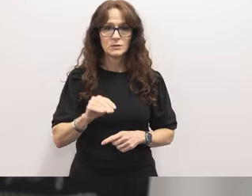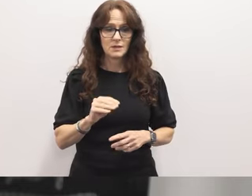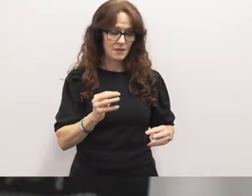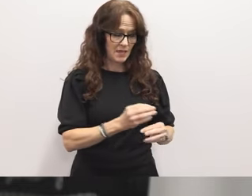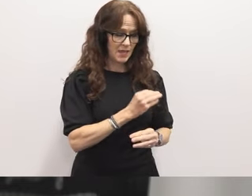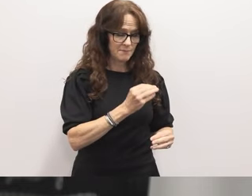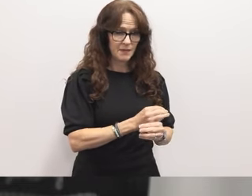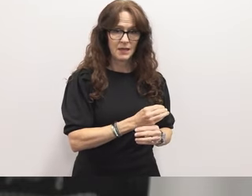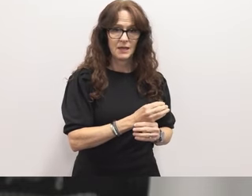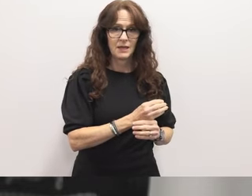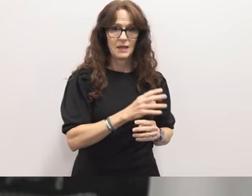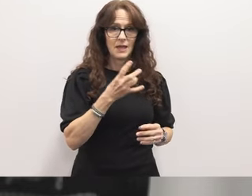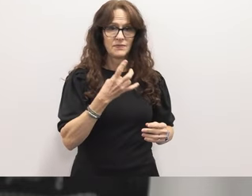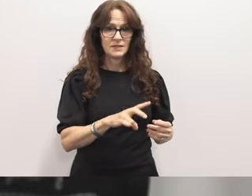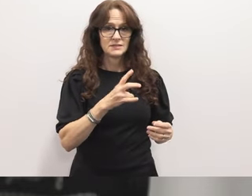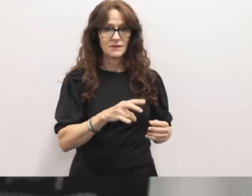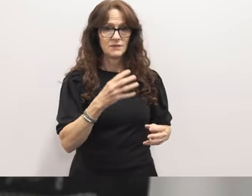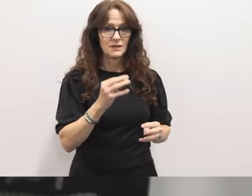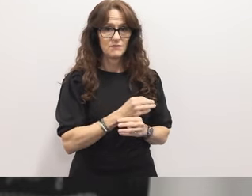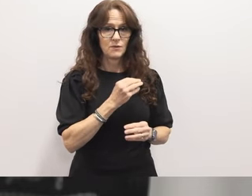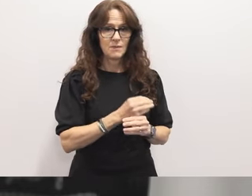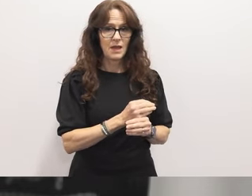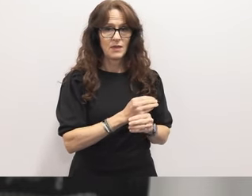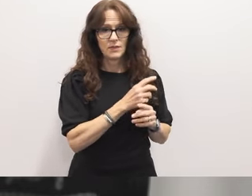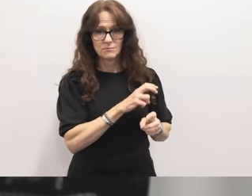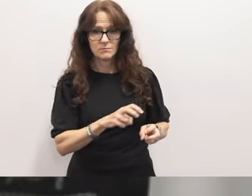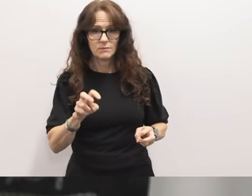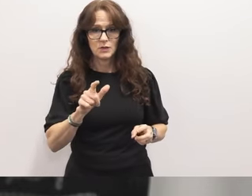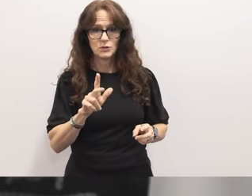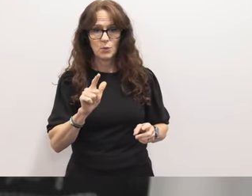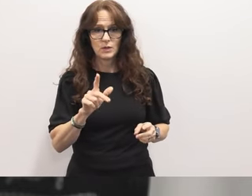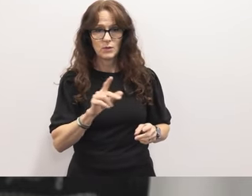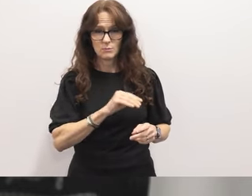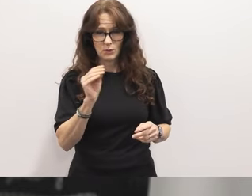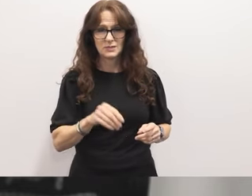and the 17% for math, and then the 23% for reading,